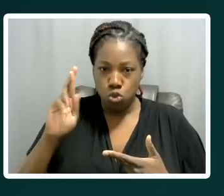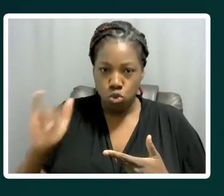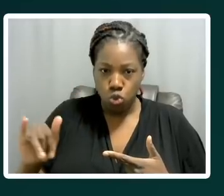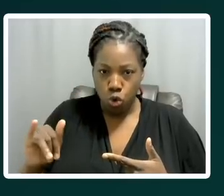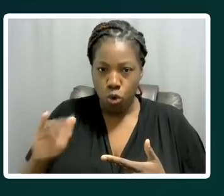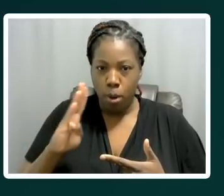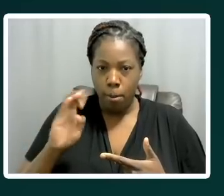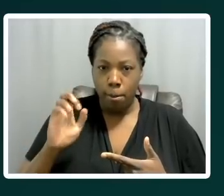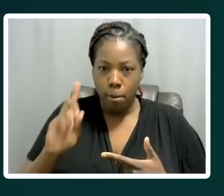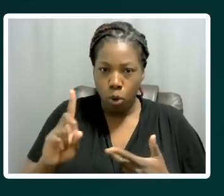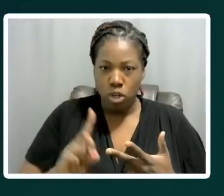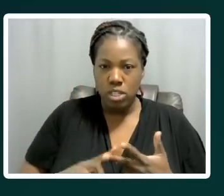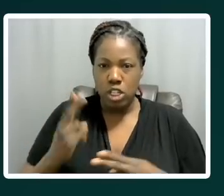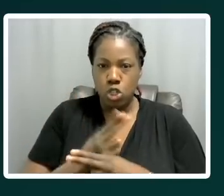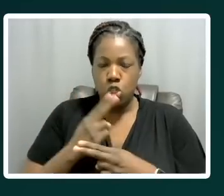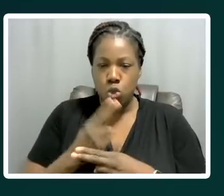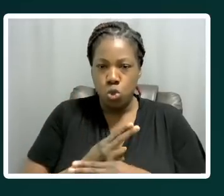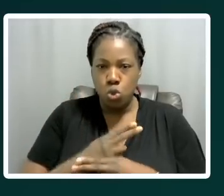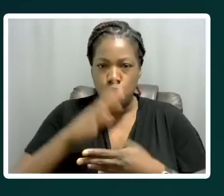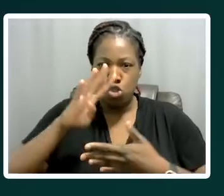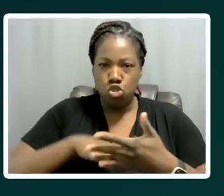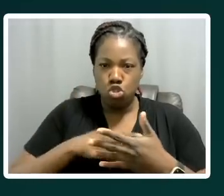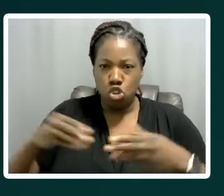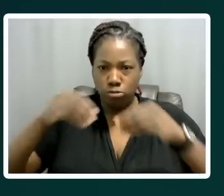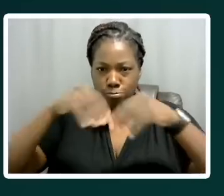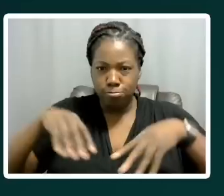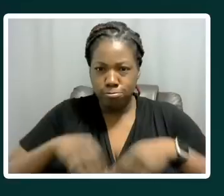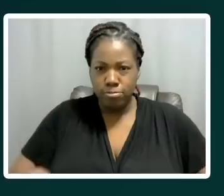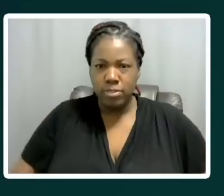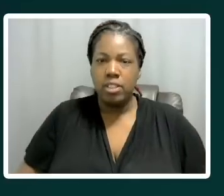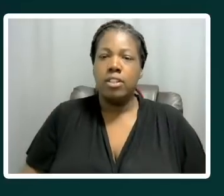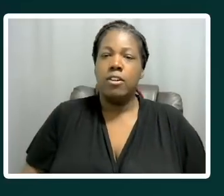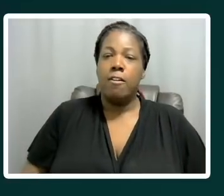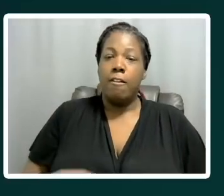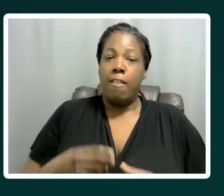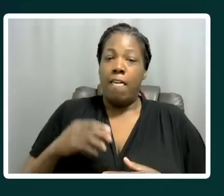content, and functionality of the design, leading to a storyboard that helps visualize and represent